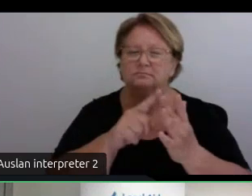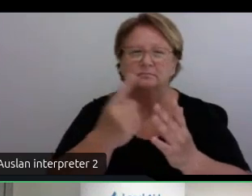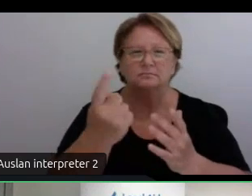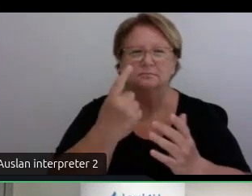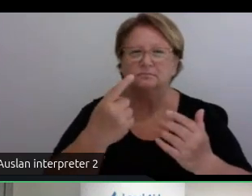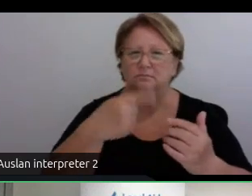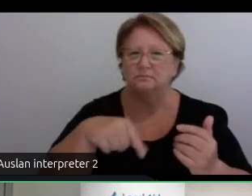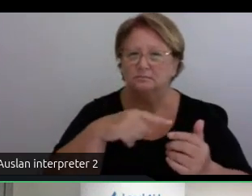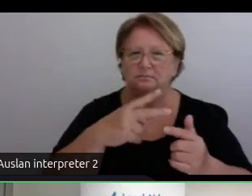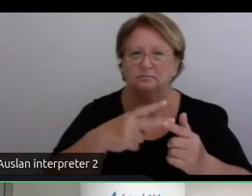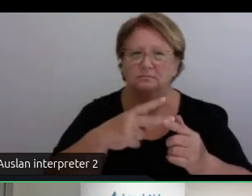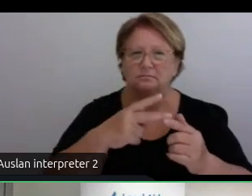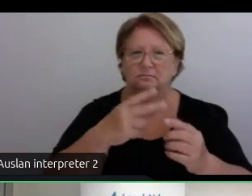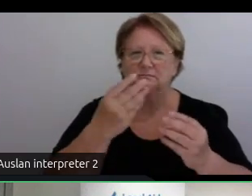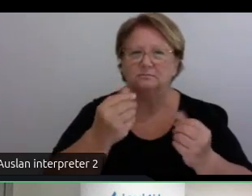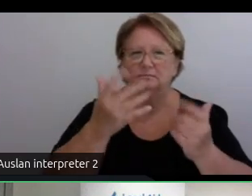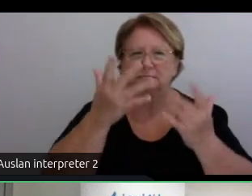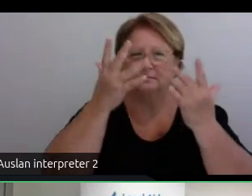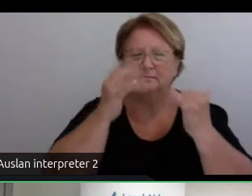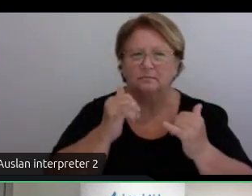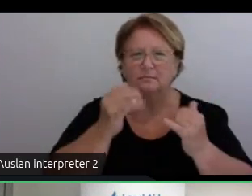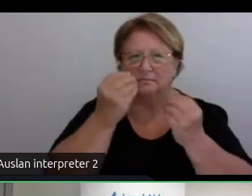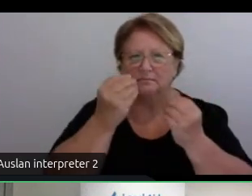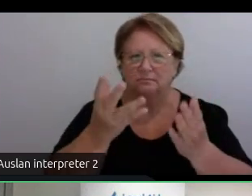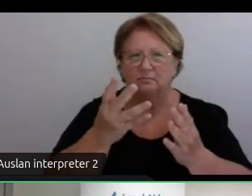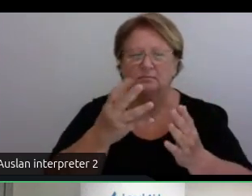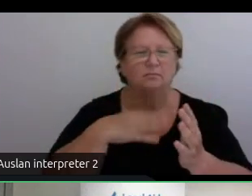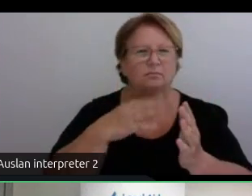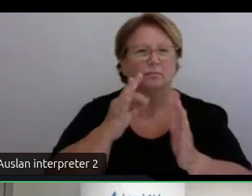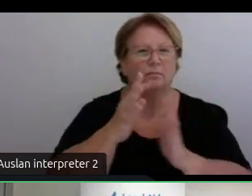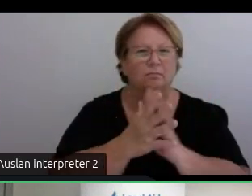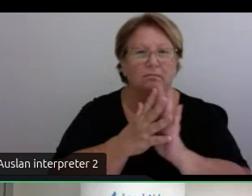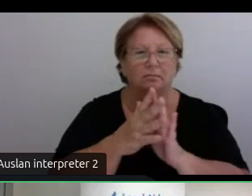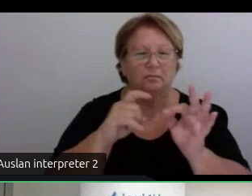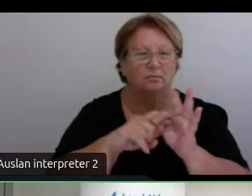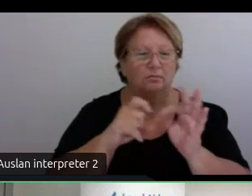And and we're not saying QCAT's making wrong decisions there. We're saying it's important for